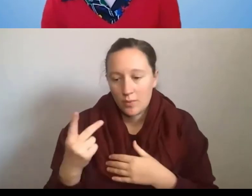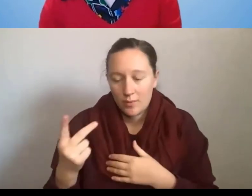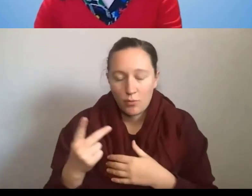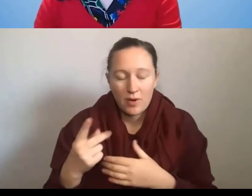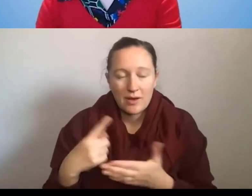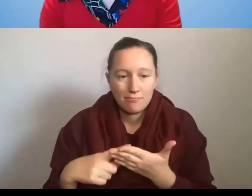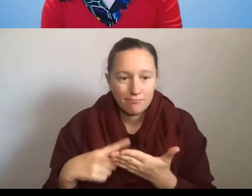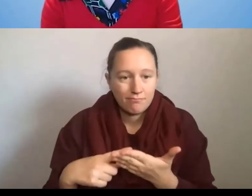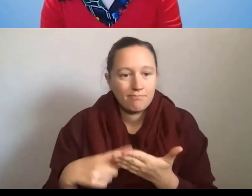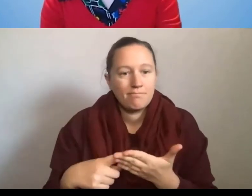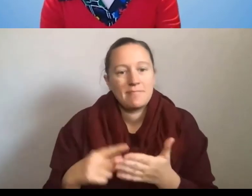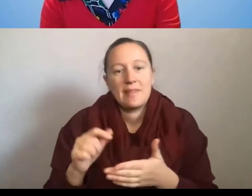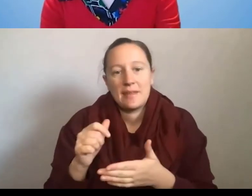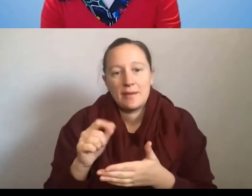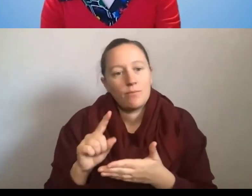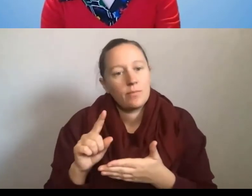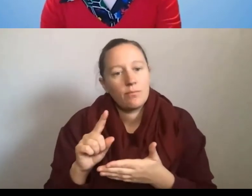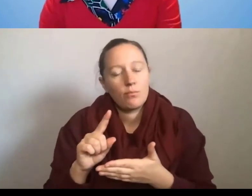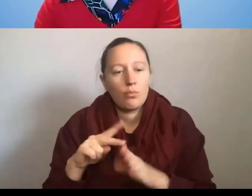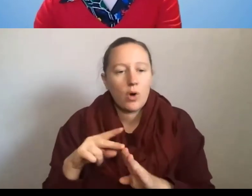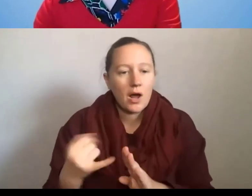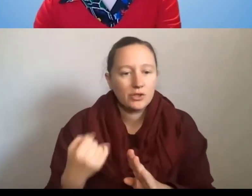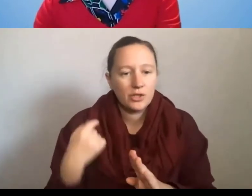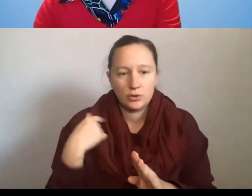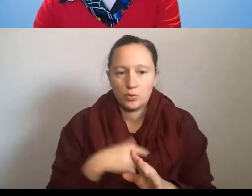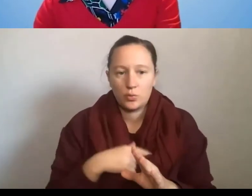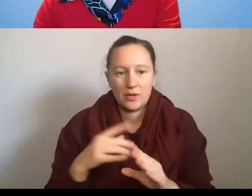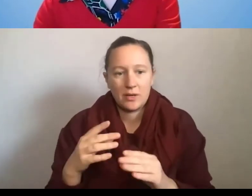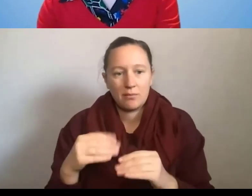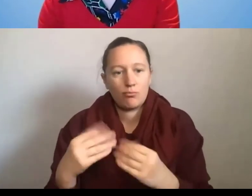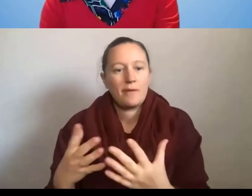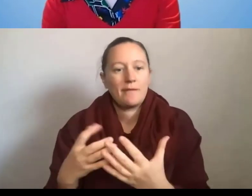that we were funding with the FDA. And that was really a two-way street